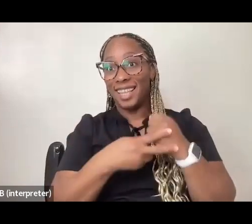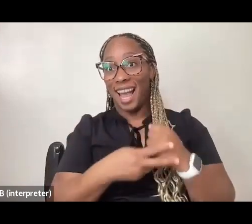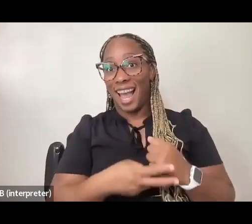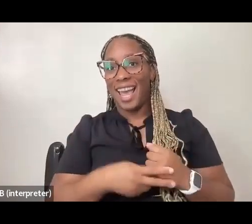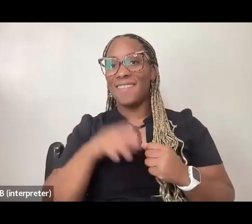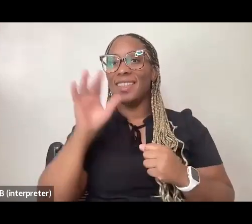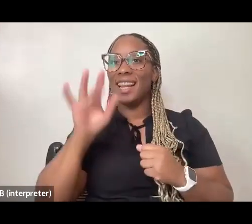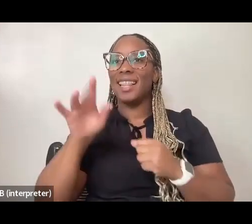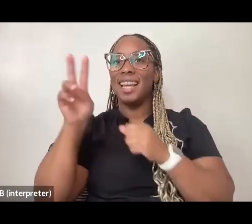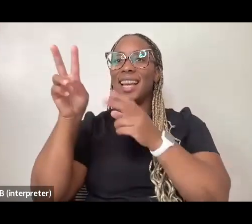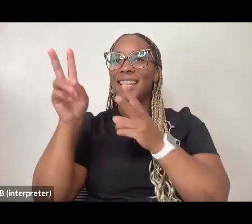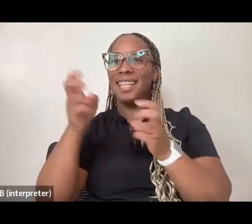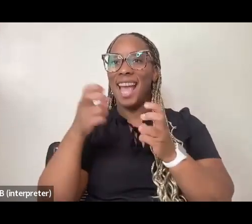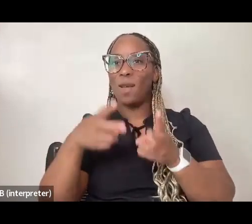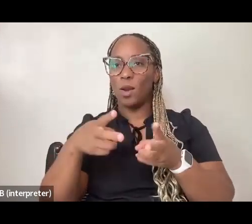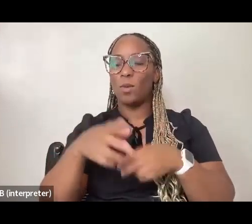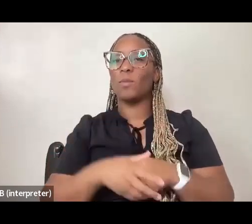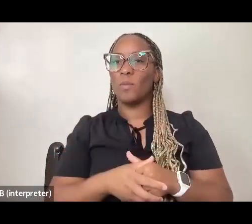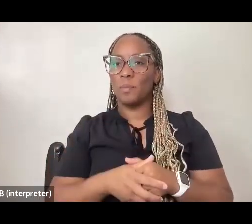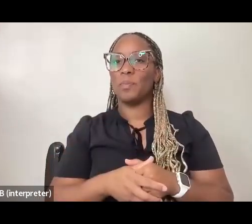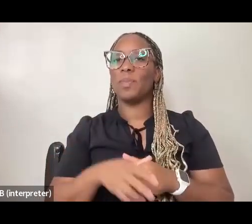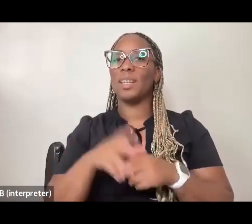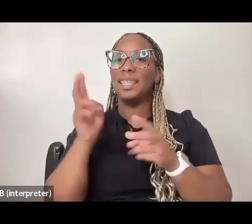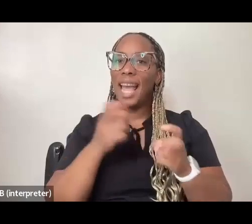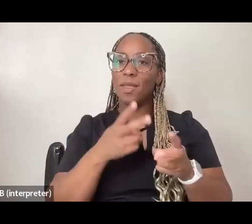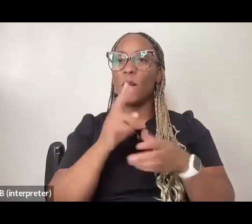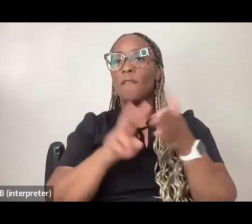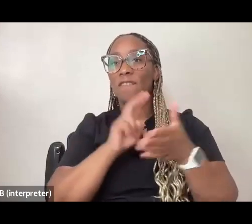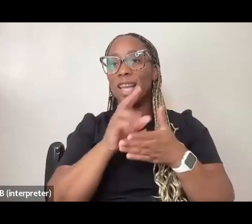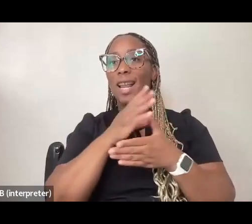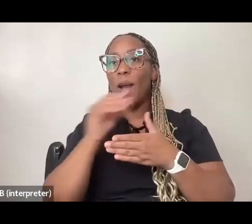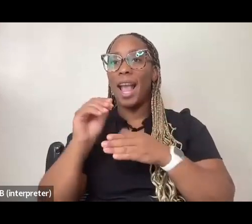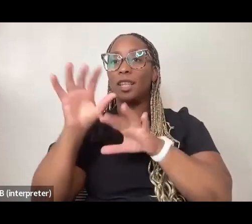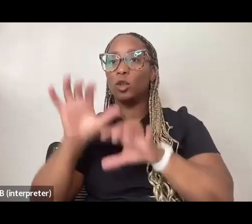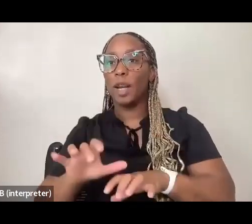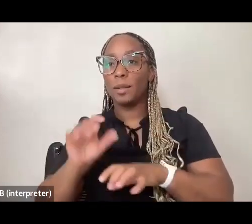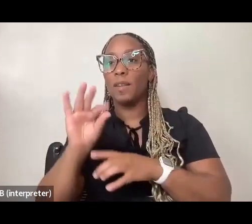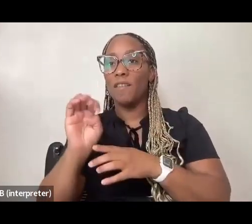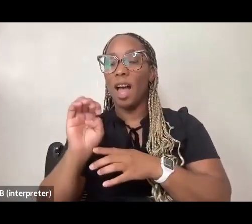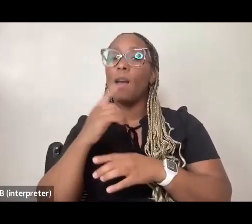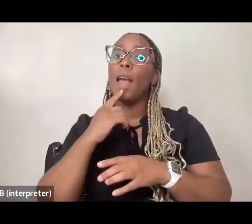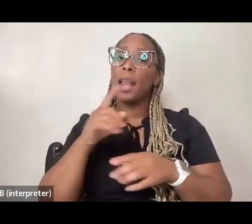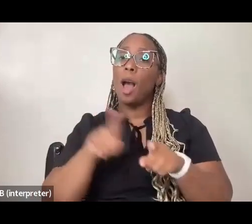the download button at the top of the page to download video and transcript files as well as audio only files, depending on